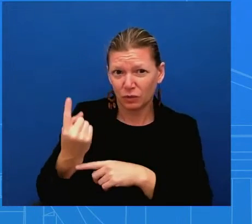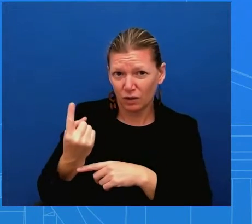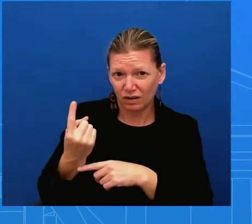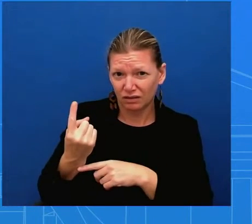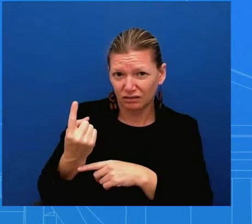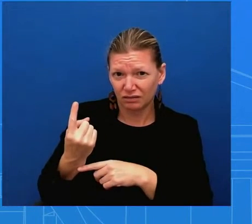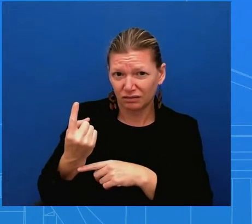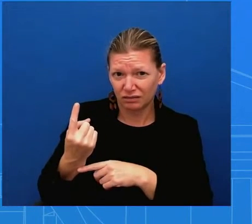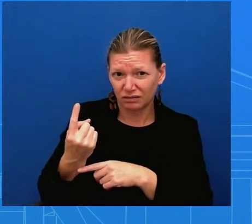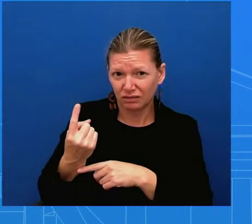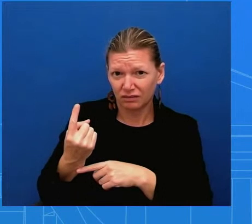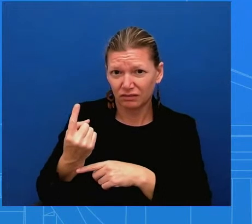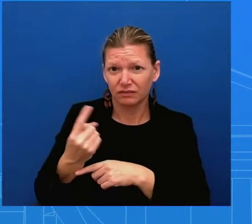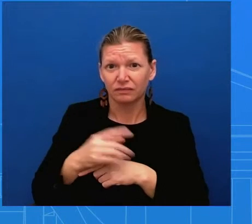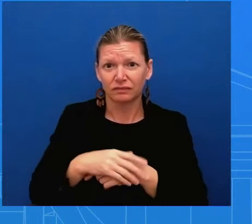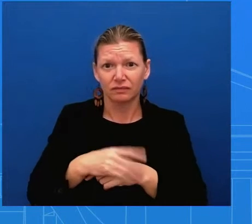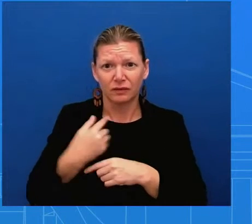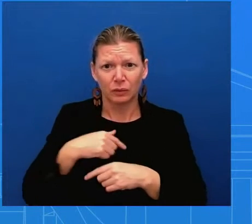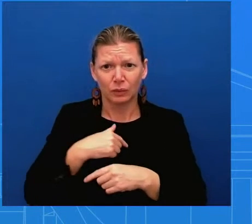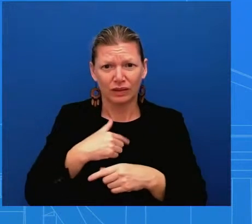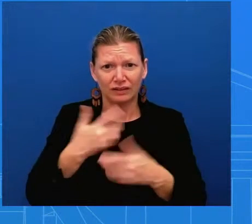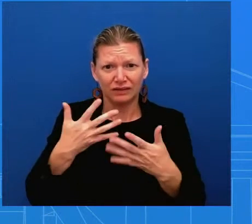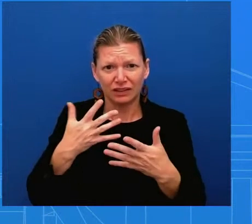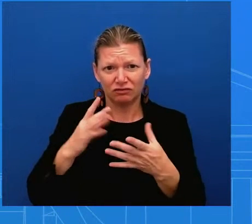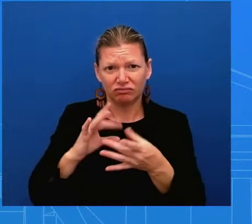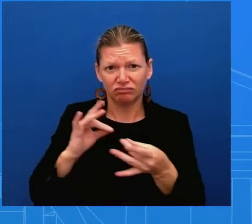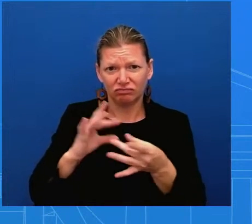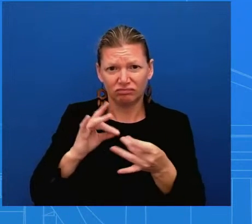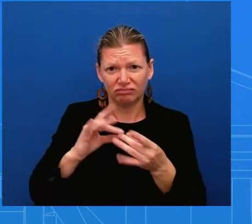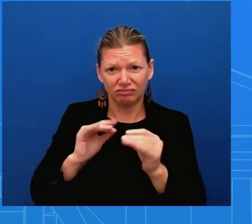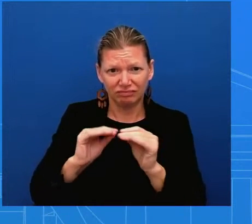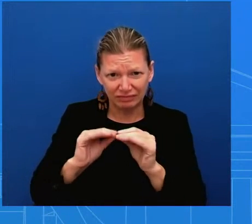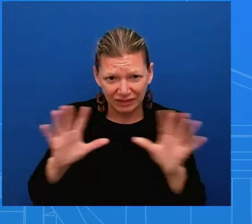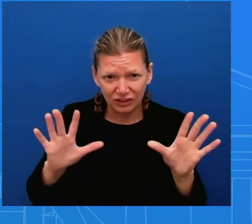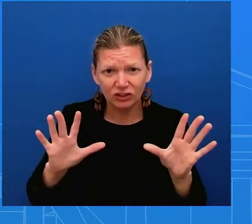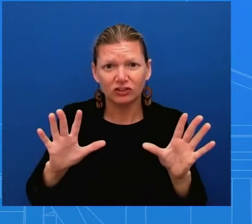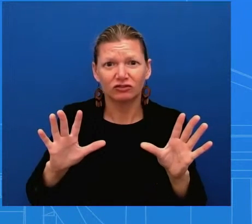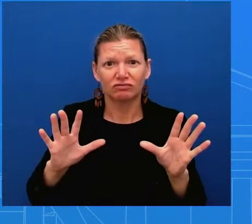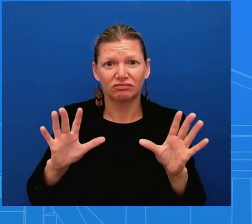and we have made very clear about our -- our public and -- and -- made this publicly and privately --